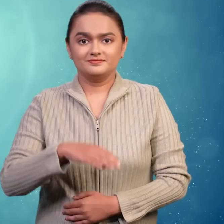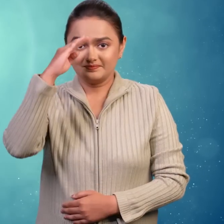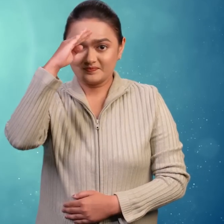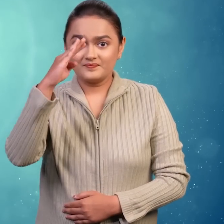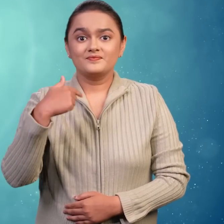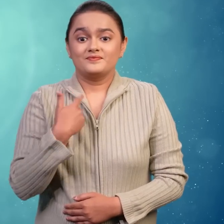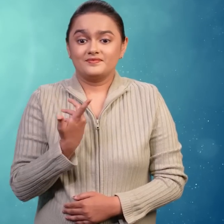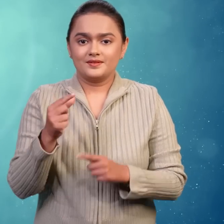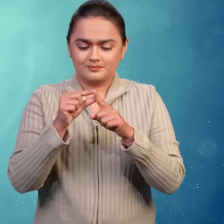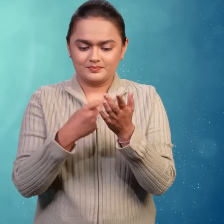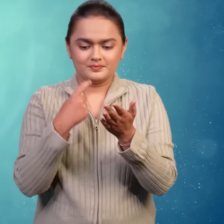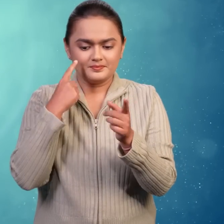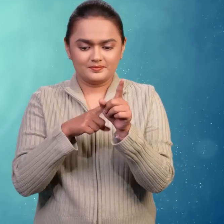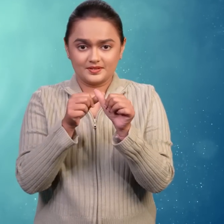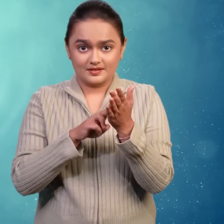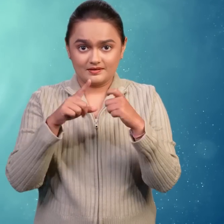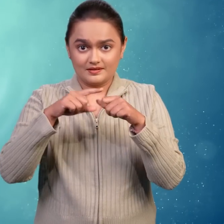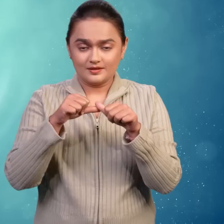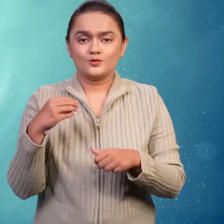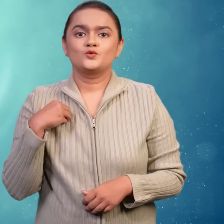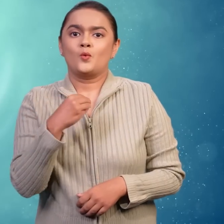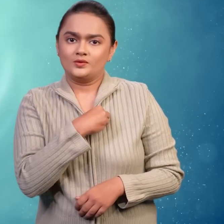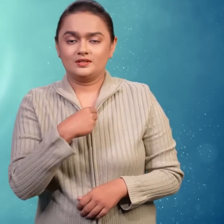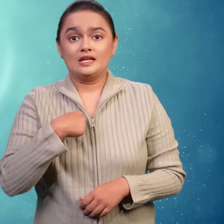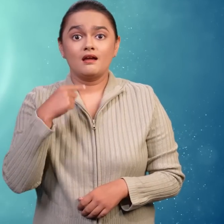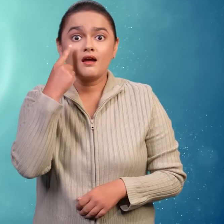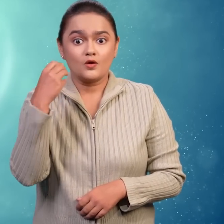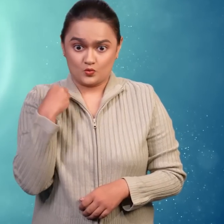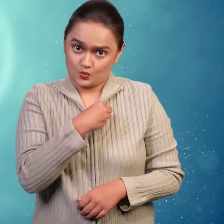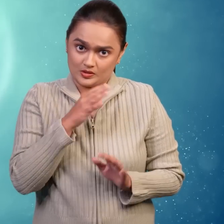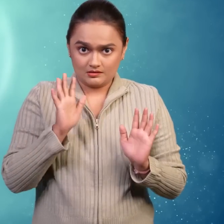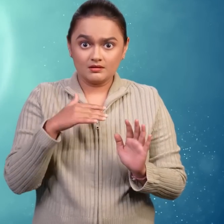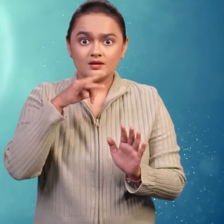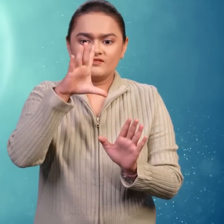Hello, I'm Doctor Priyanka Doctor and I'm a practicing Ophthalmologist since the last 15 years